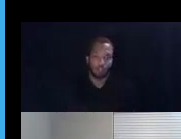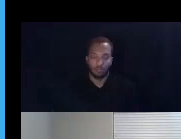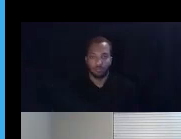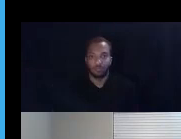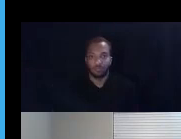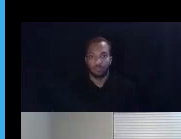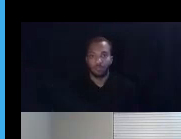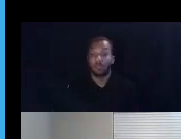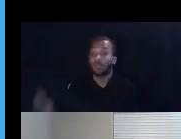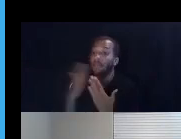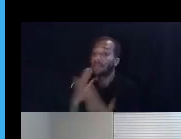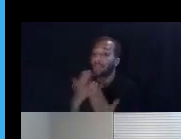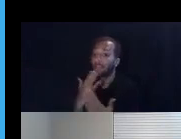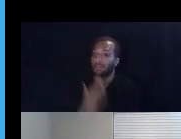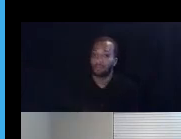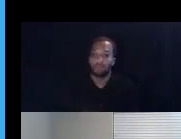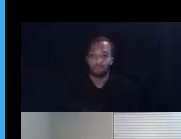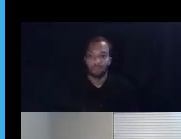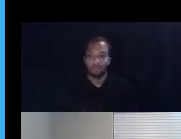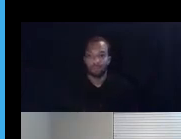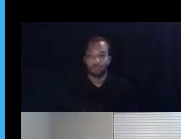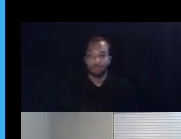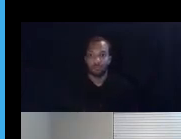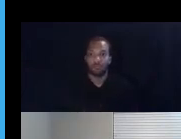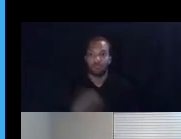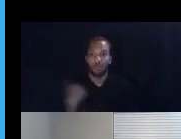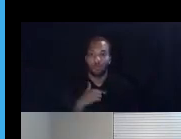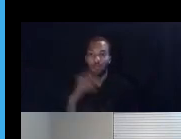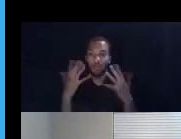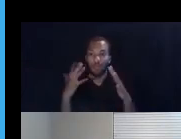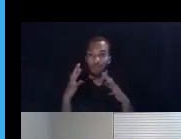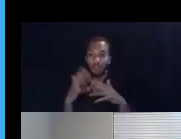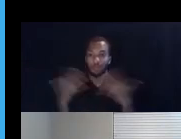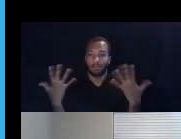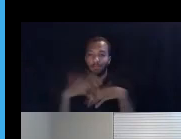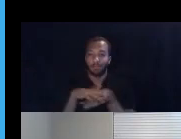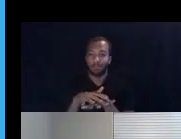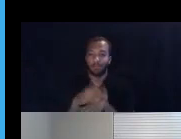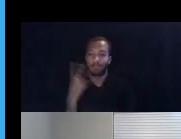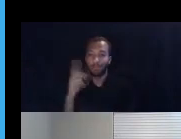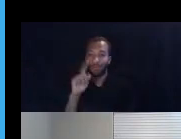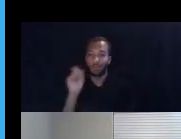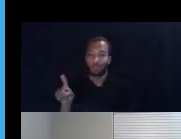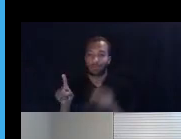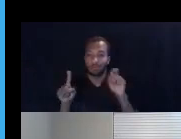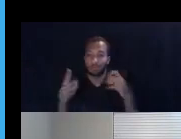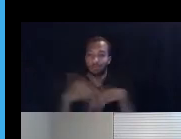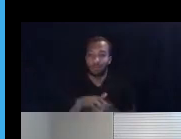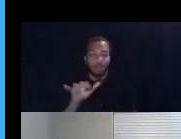Thank you. We kinda mashed both questions in the same section, which is totally fine.